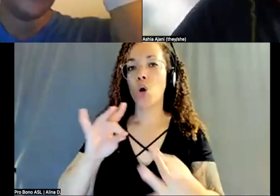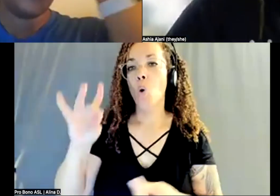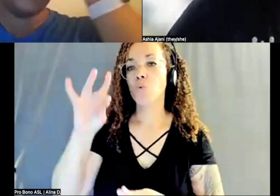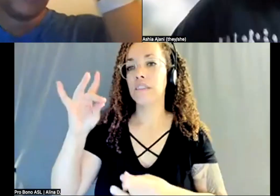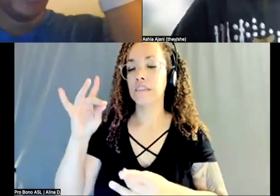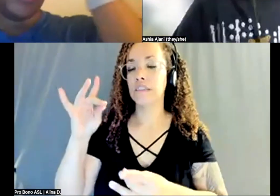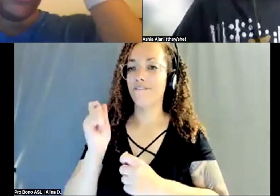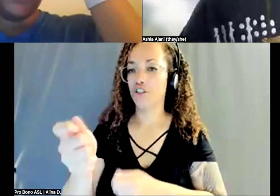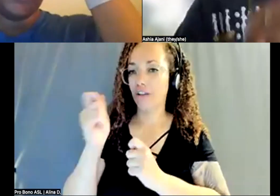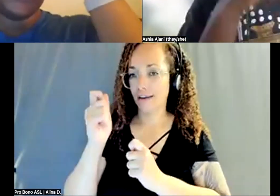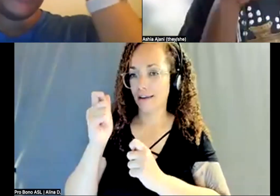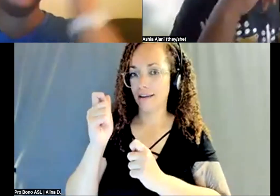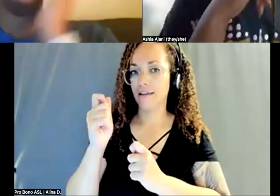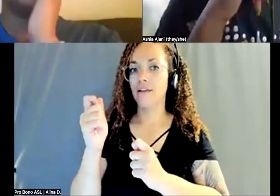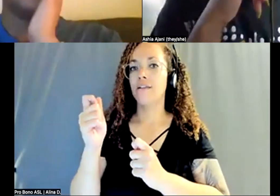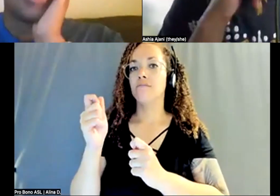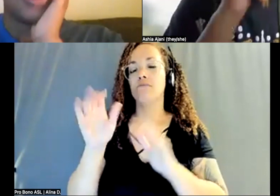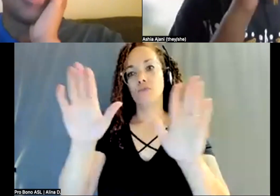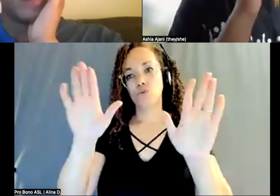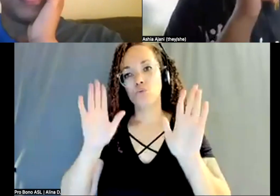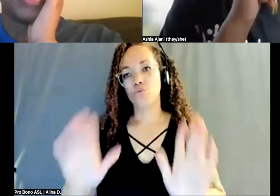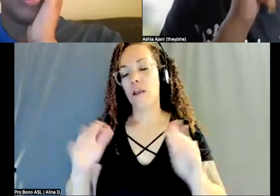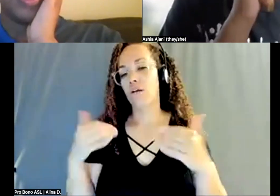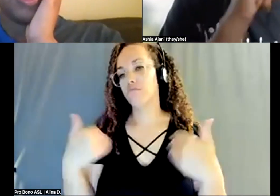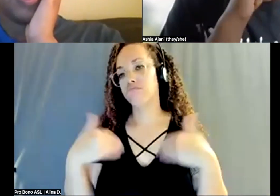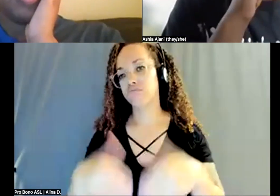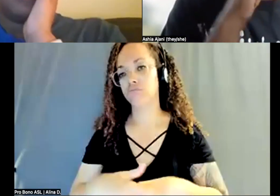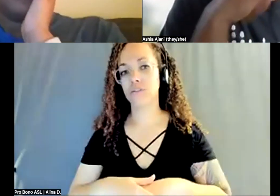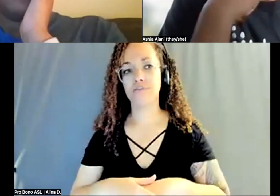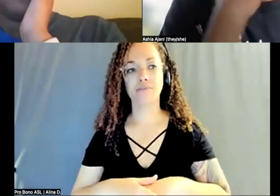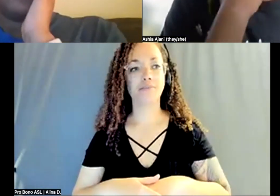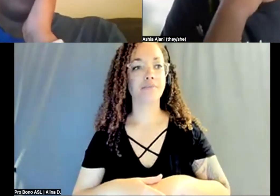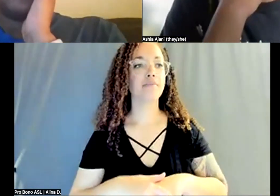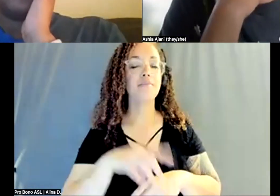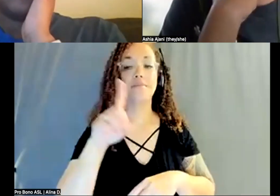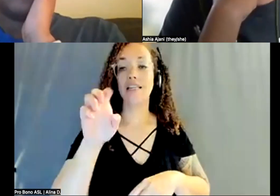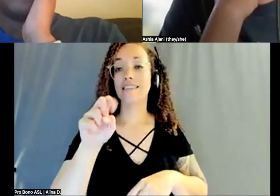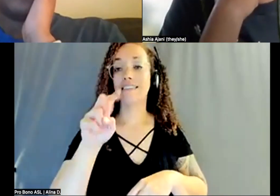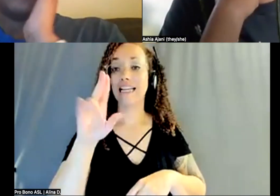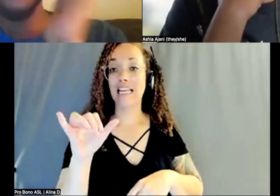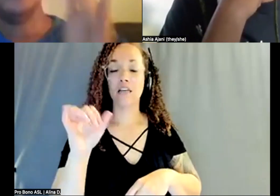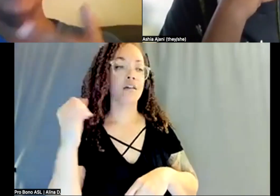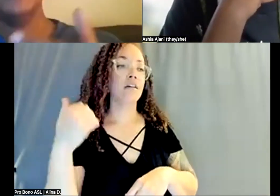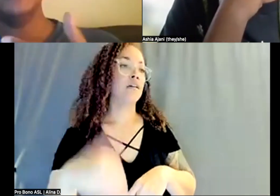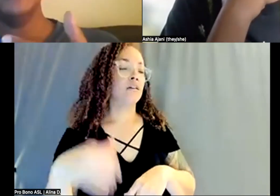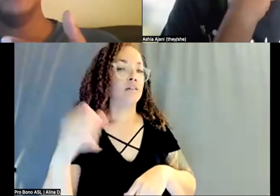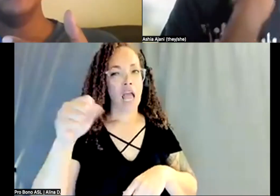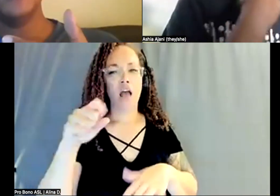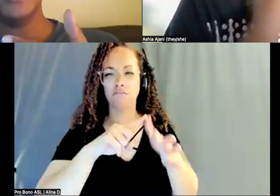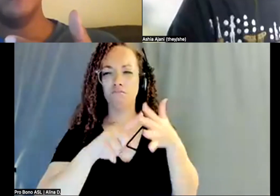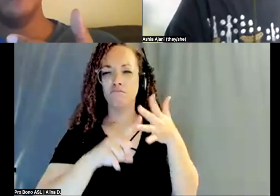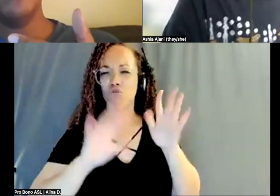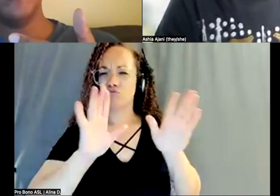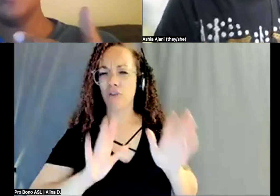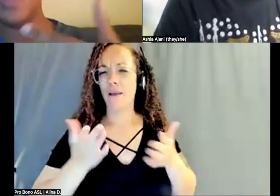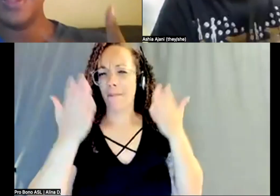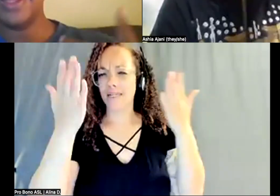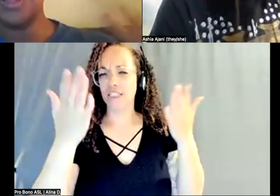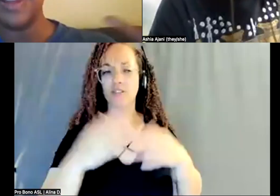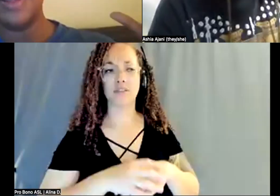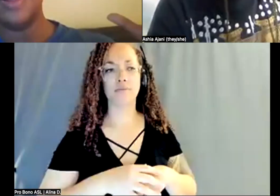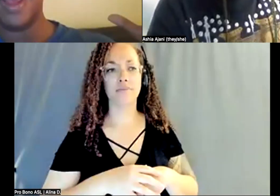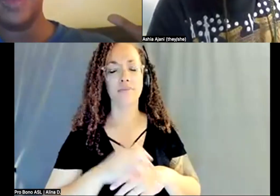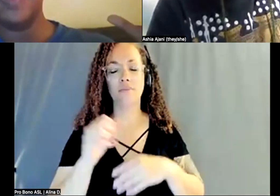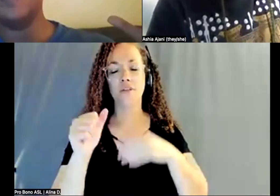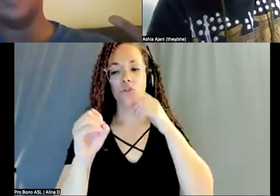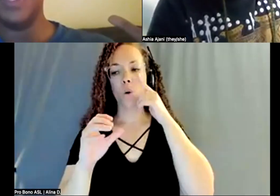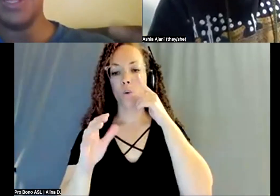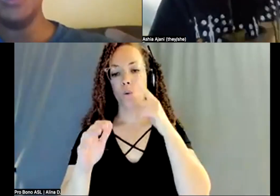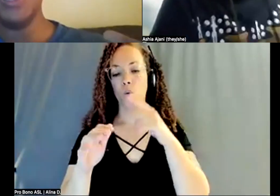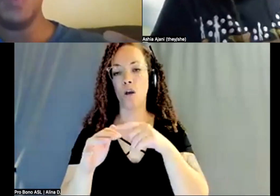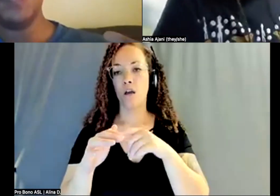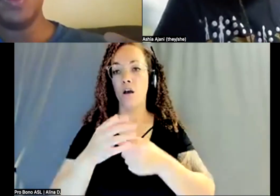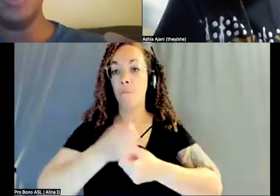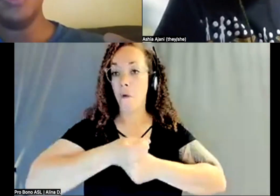Yeah, those are all great recs. Um, so work that like I spend a lot of time with